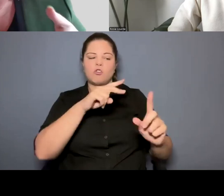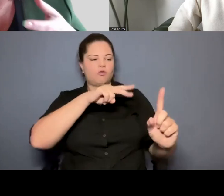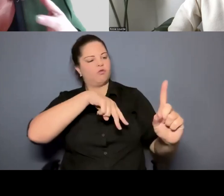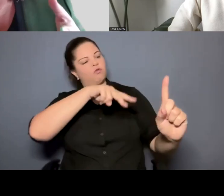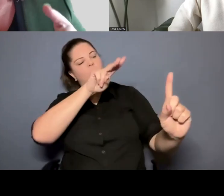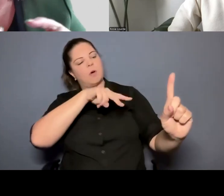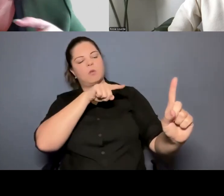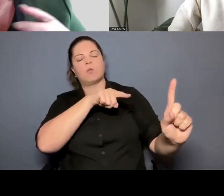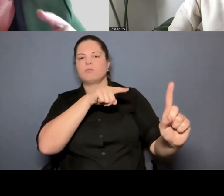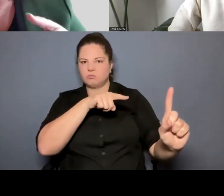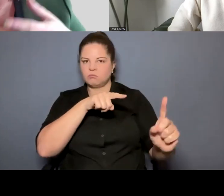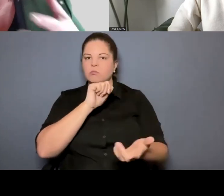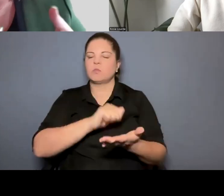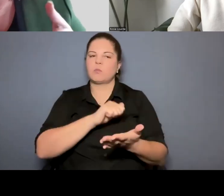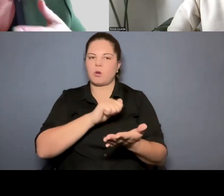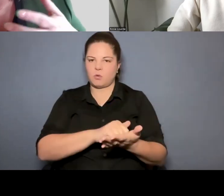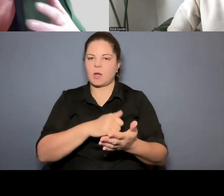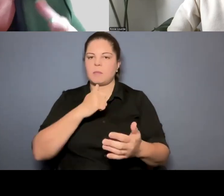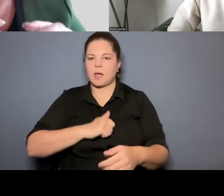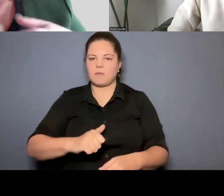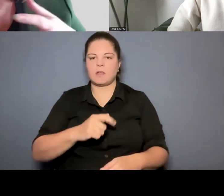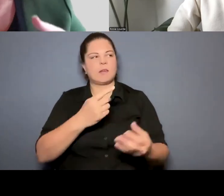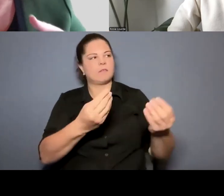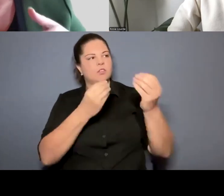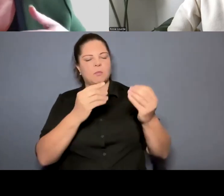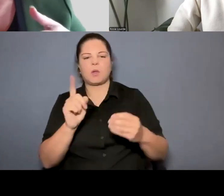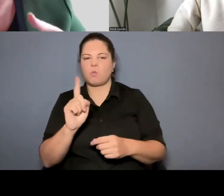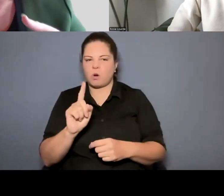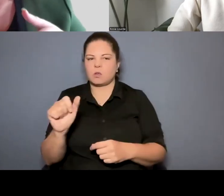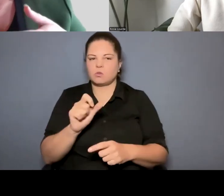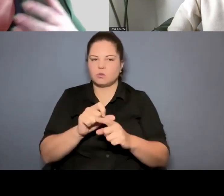I can expect, and that they have encouraged me that I don't have to put up with these things,